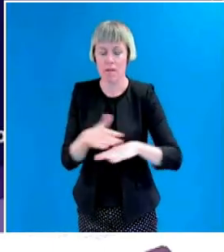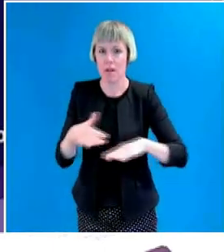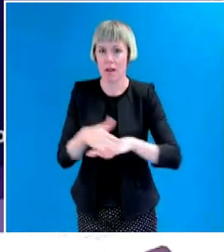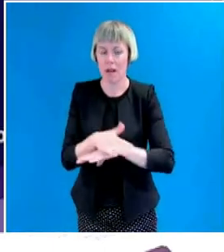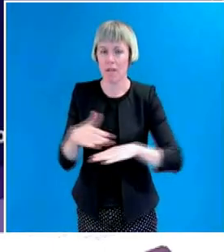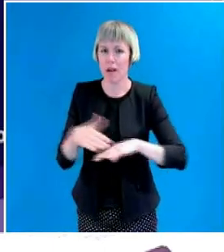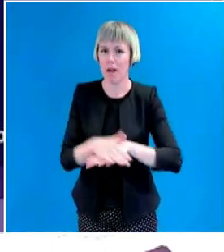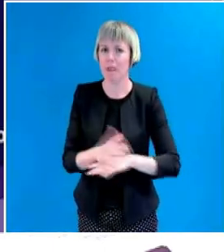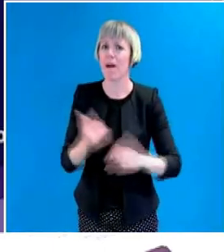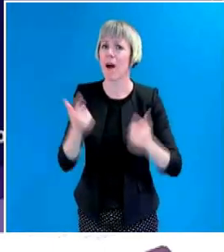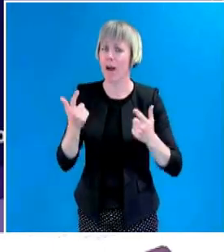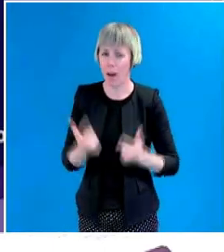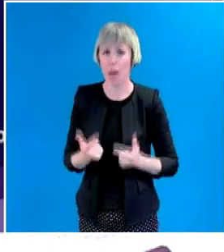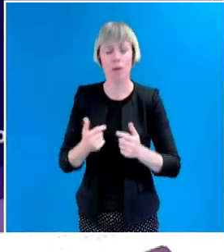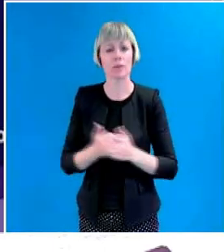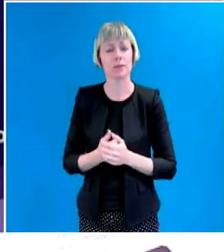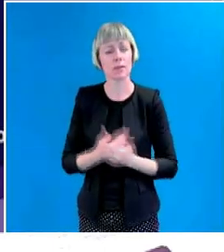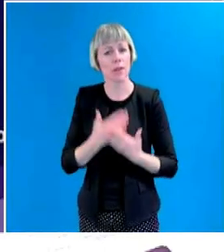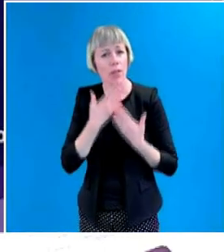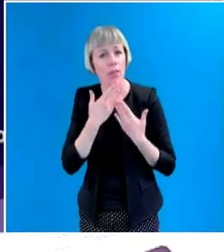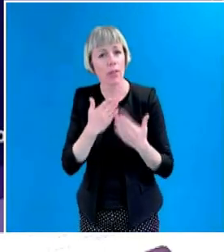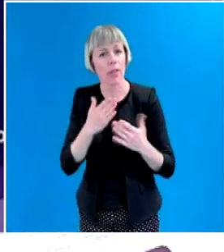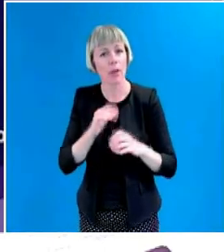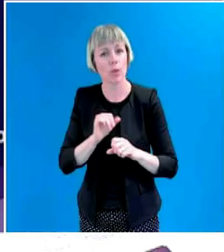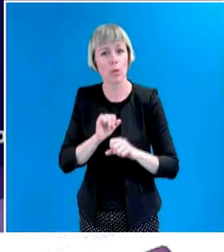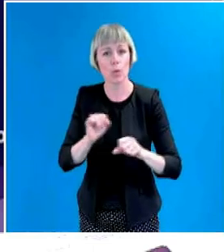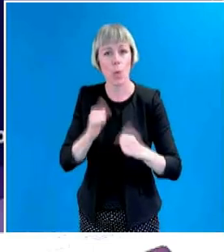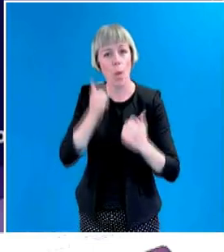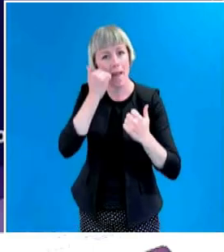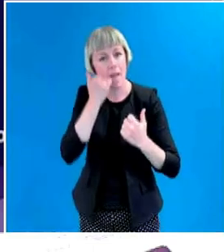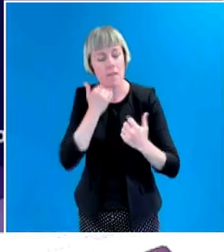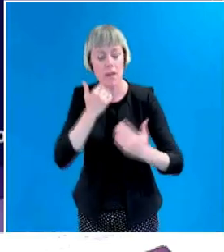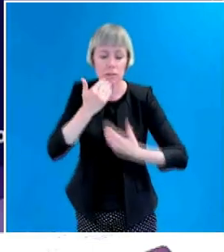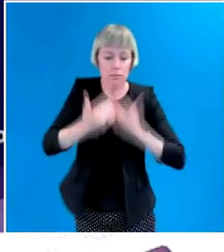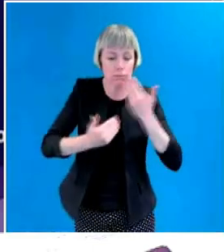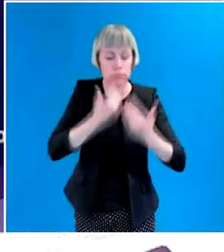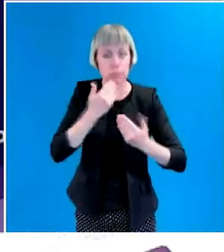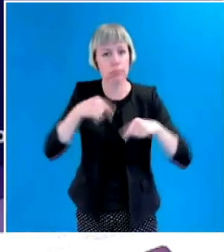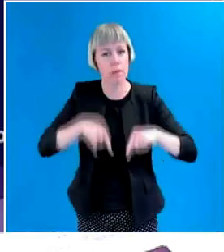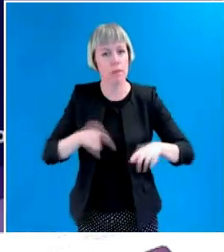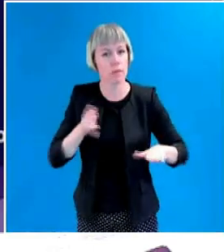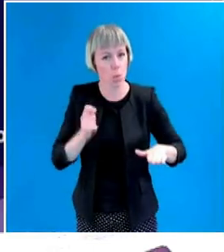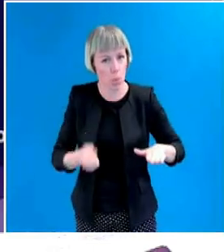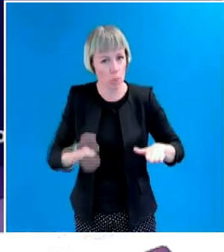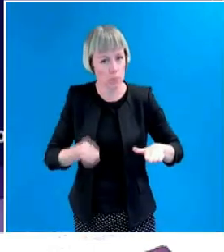Thank you for your evidence to the Royal Commission and the ideas you have put